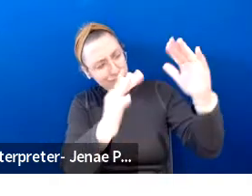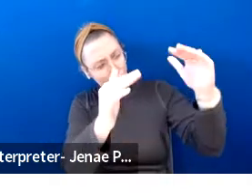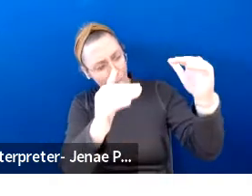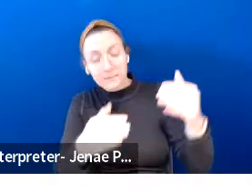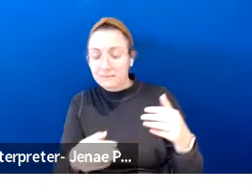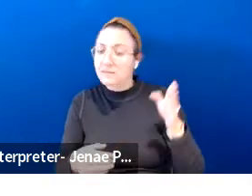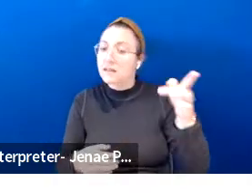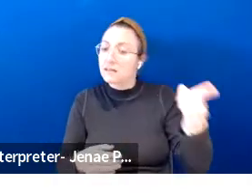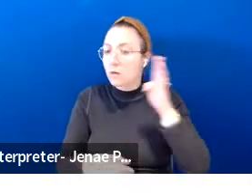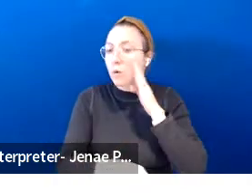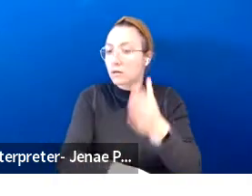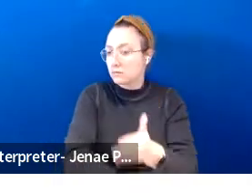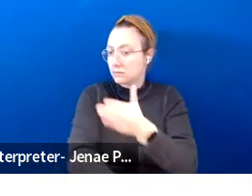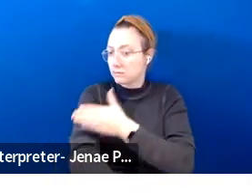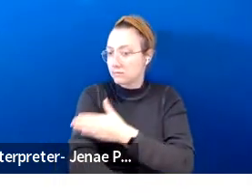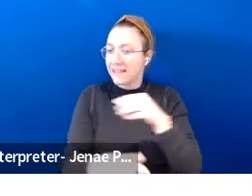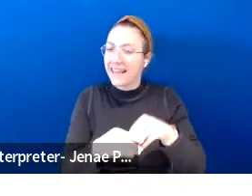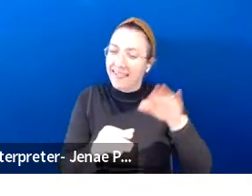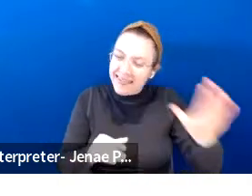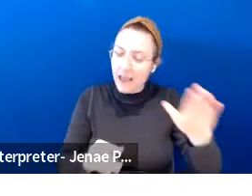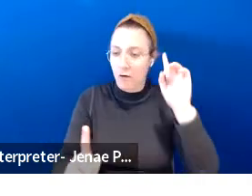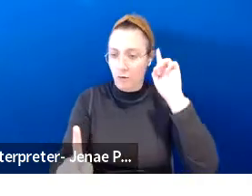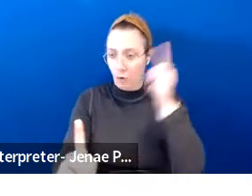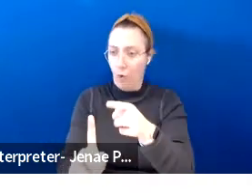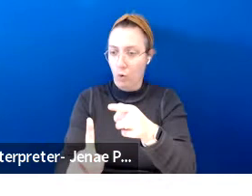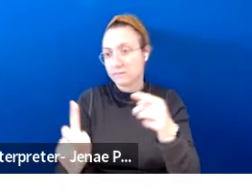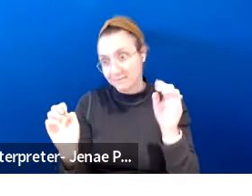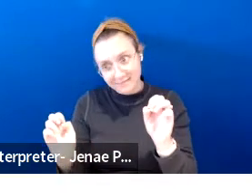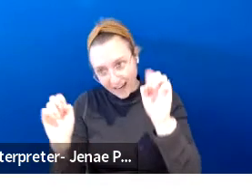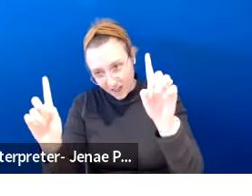And whatever their goals are, their educational goals especially, and in life